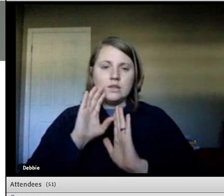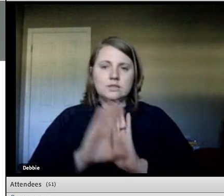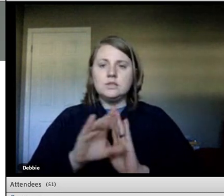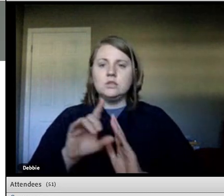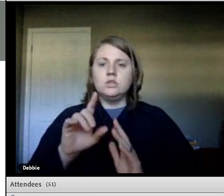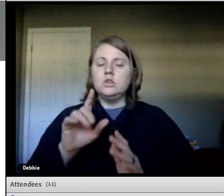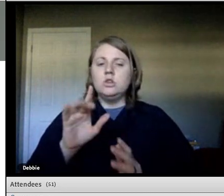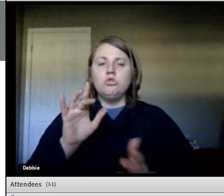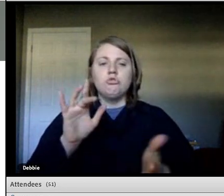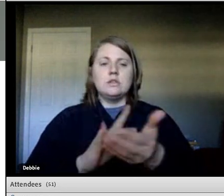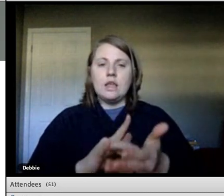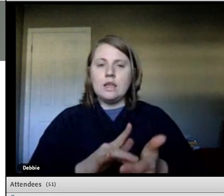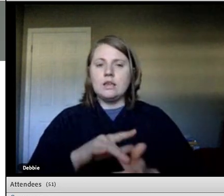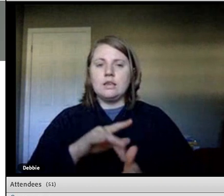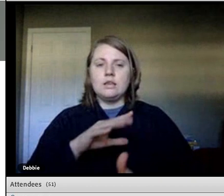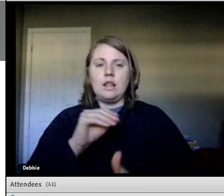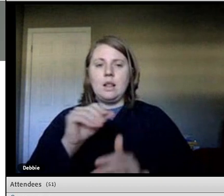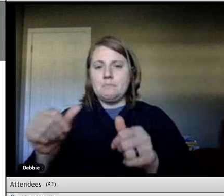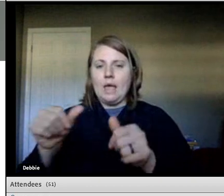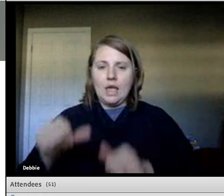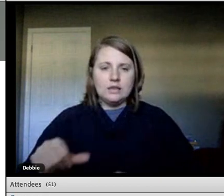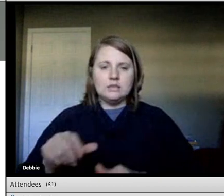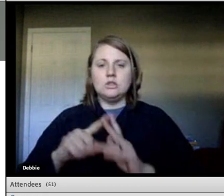and you just add and edit and download it